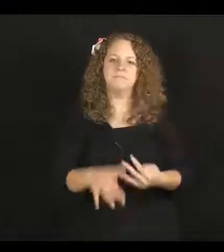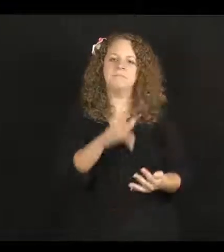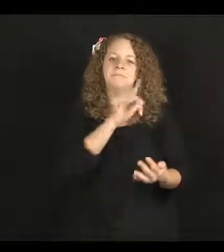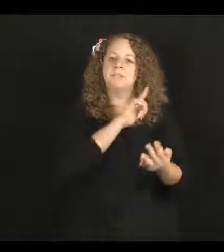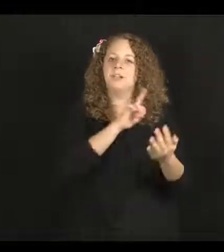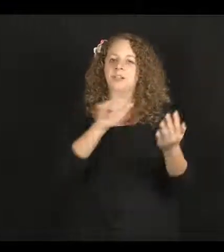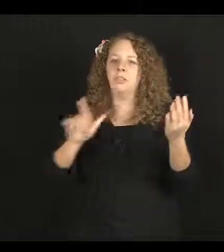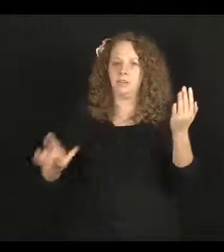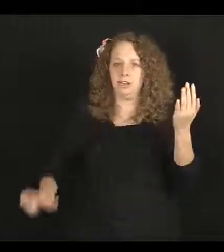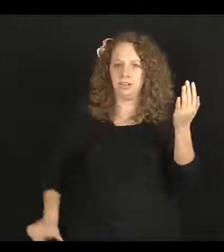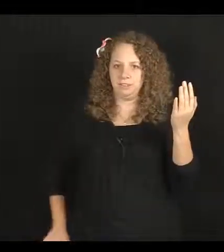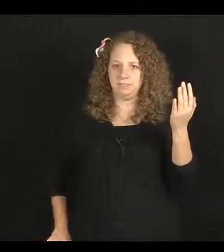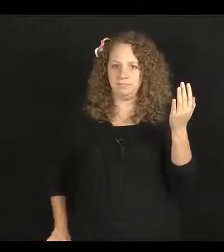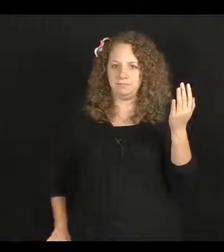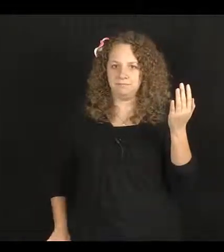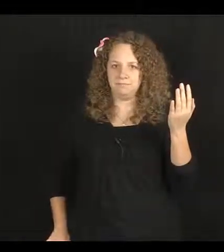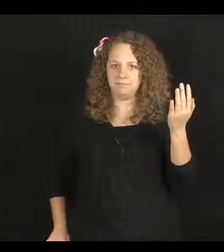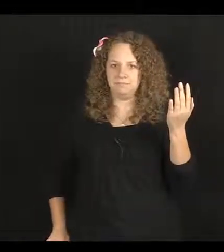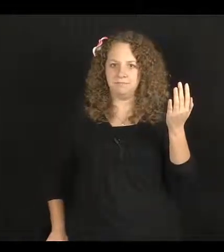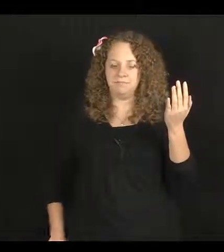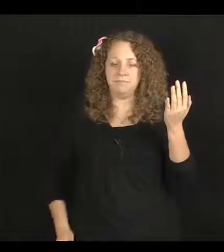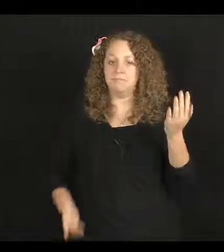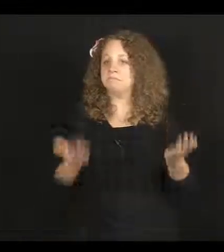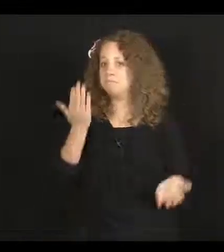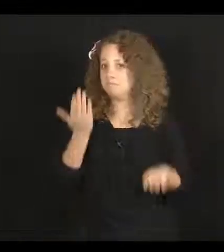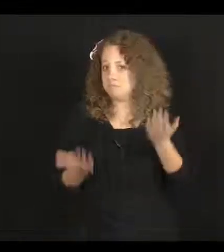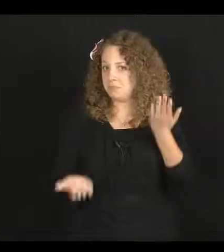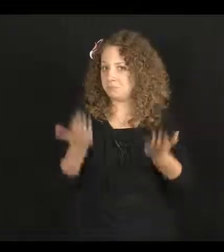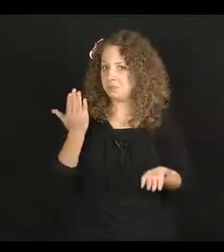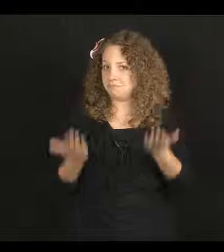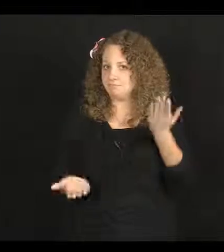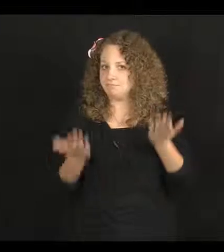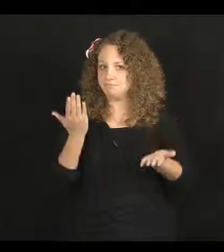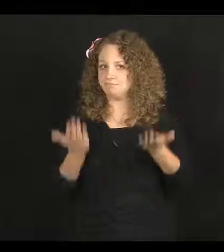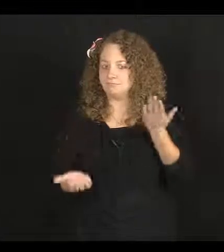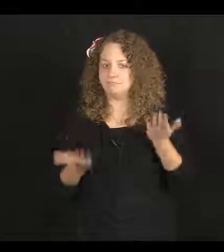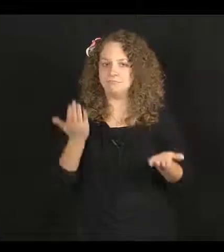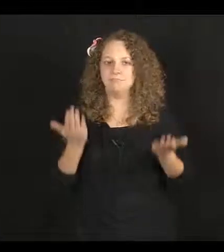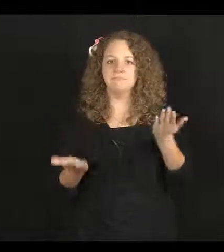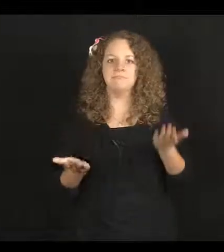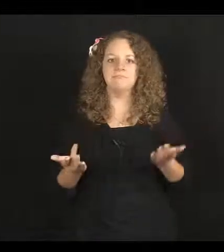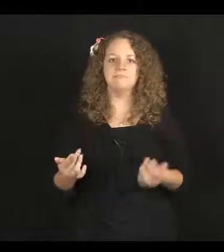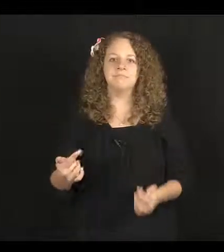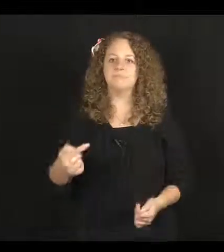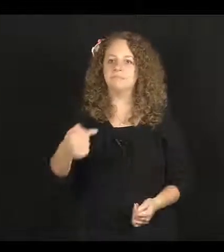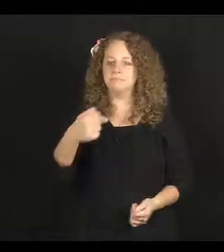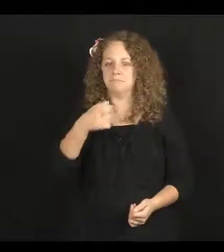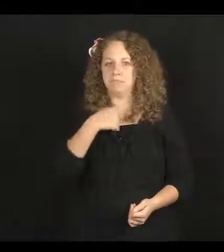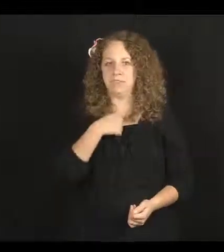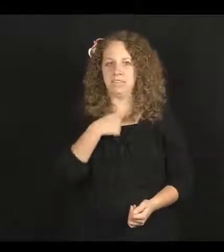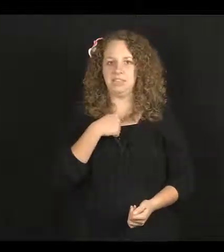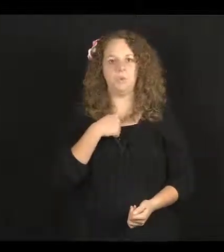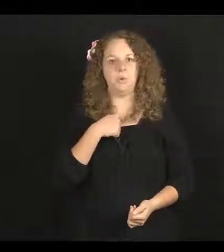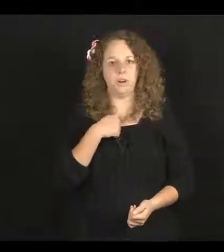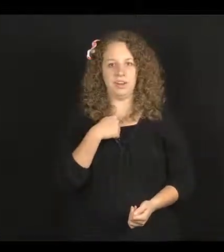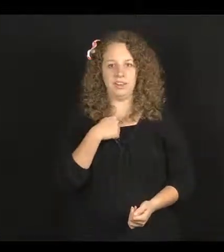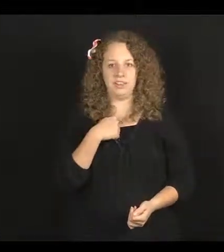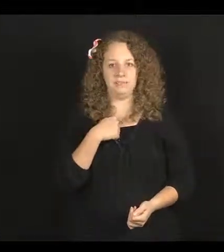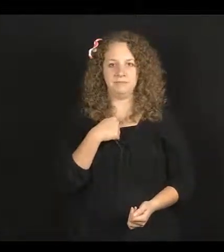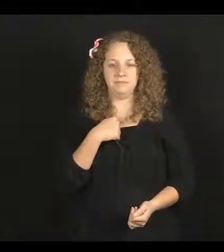LORD MAYBE ME or I